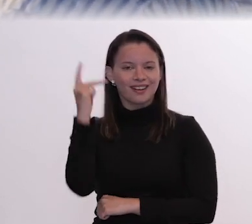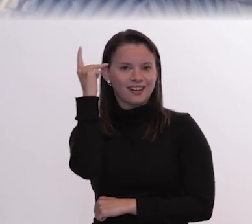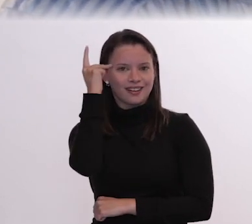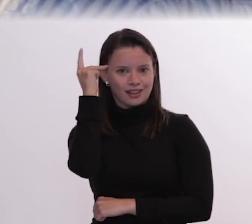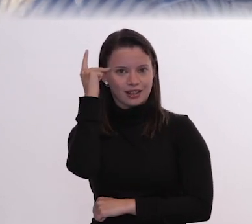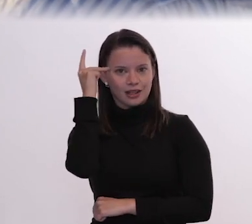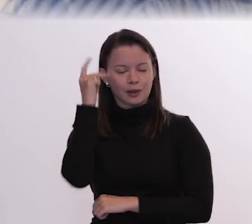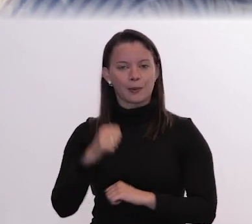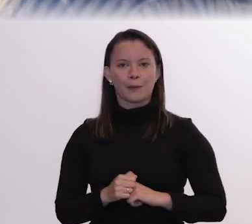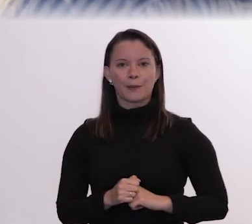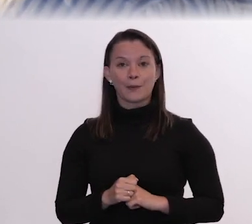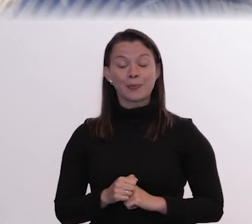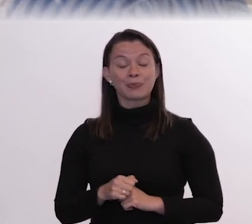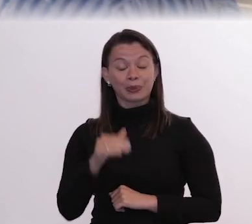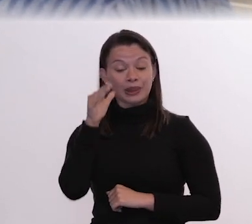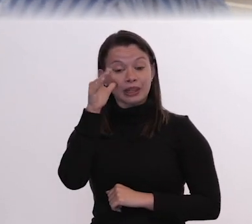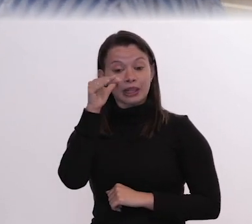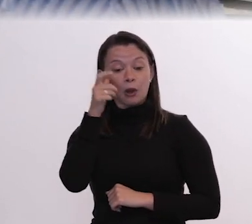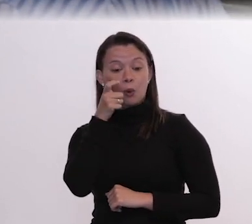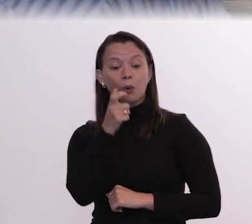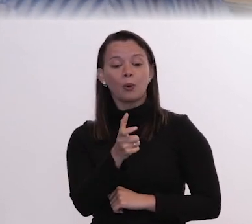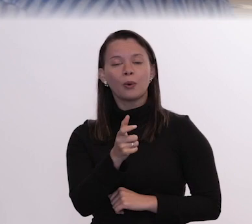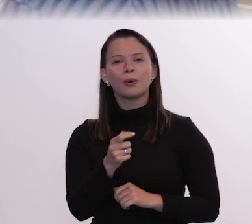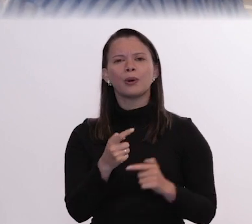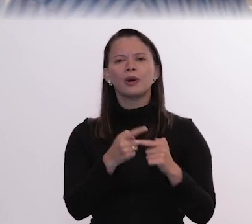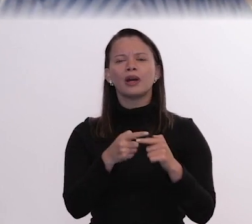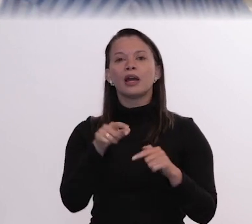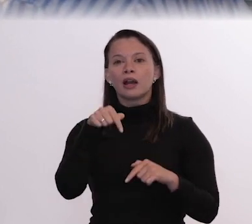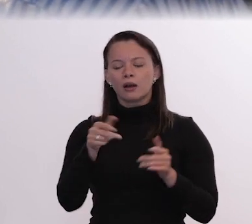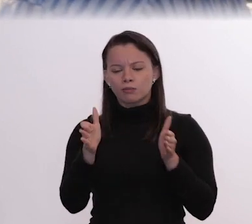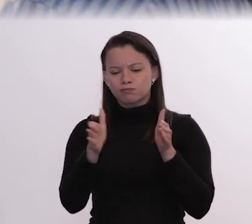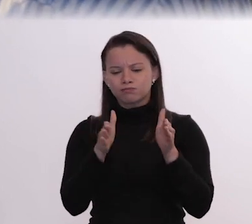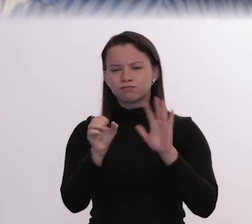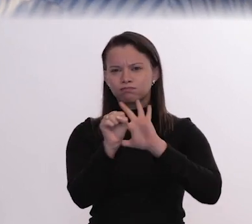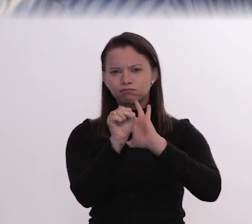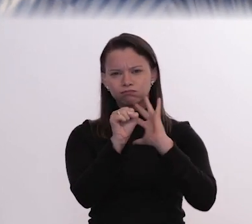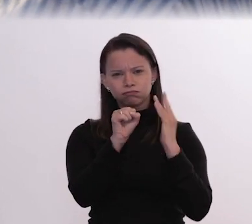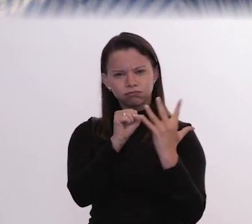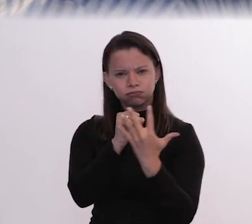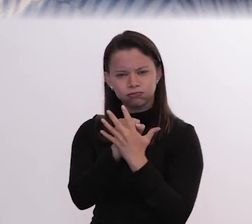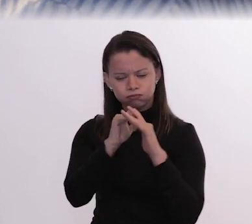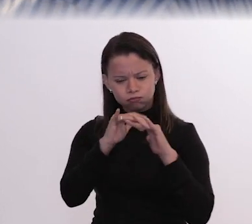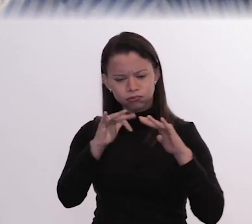now with the pandemic, when everybody has an urge to be in public spaces, to coexist